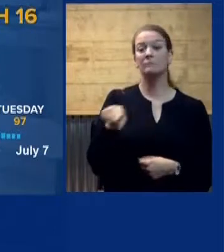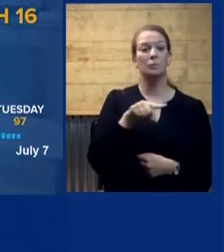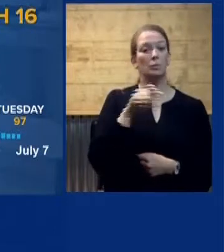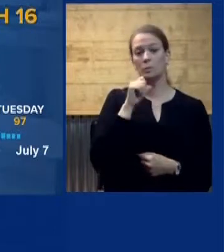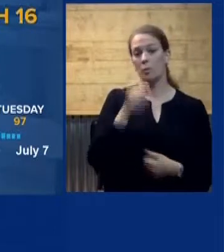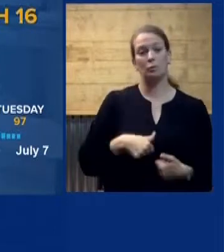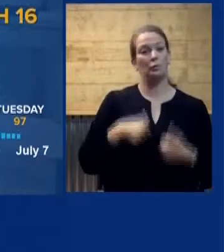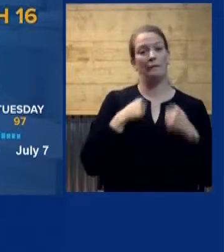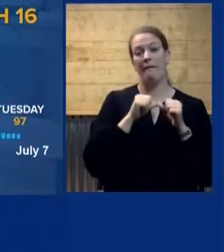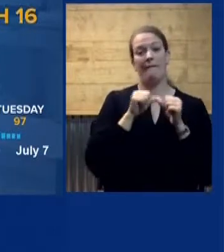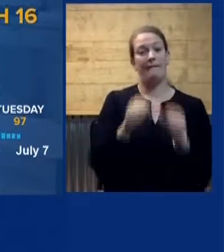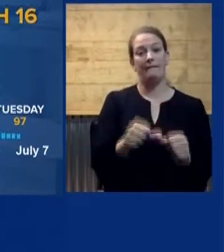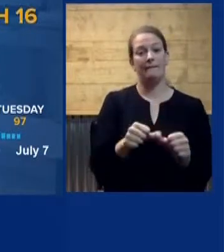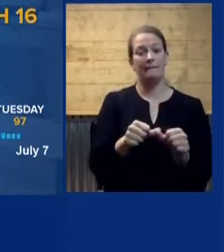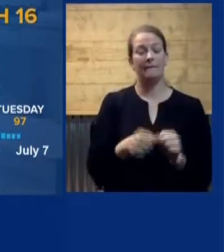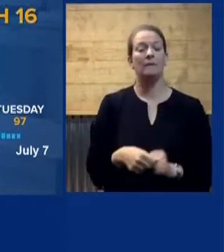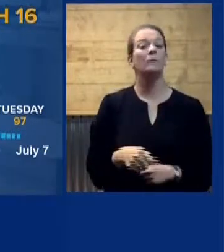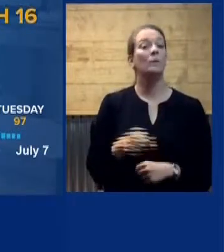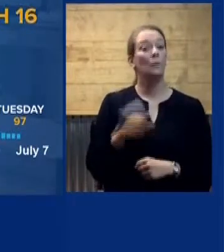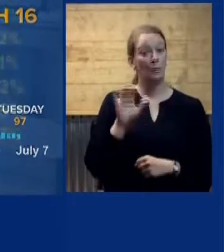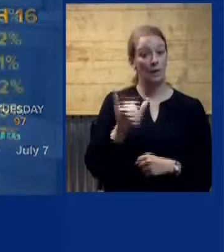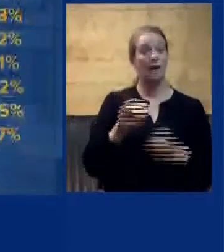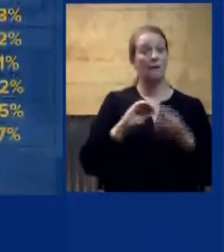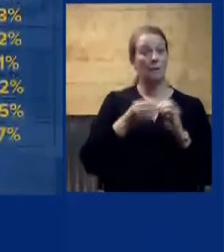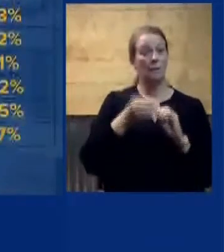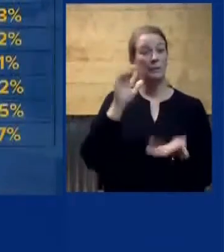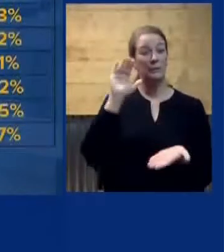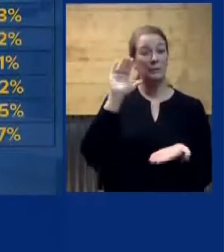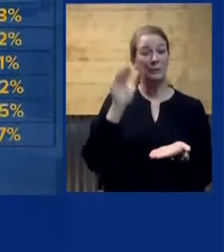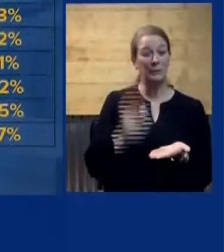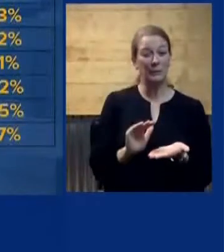THE NUMBER OF PEOPLE THAT ONCE I INTIBATED THAT AND COME OFF OF